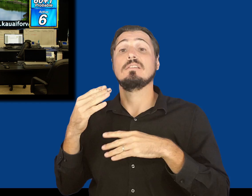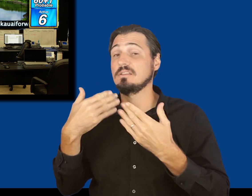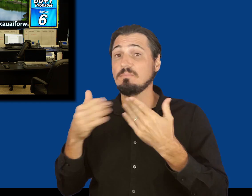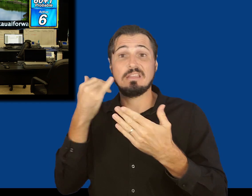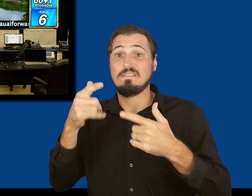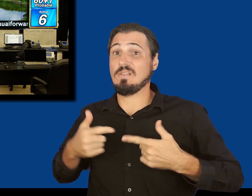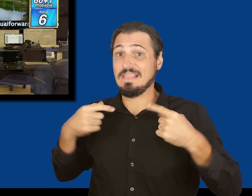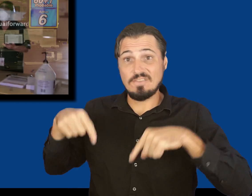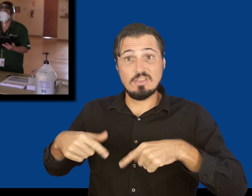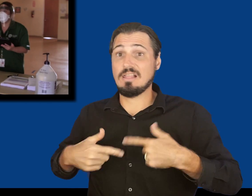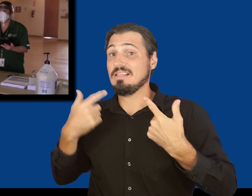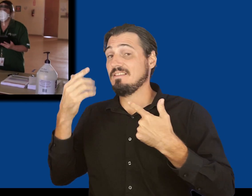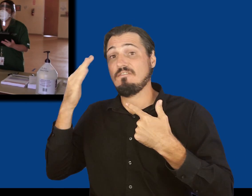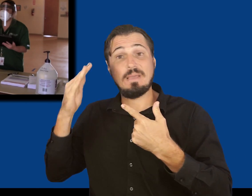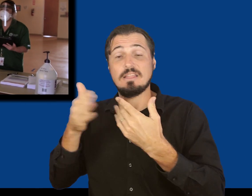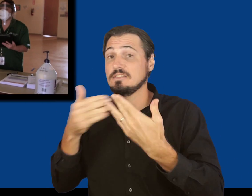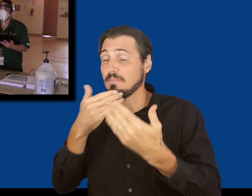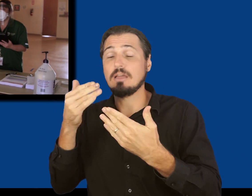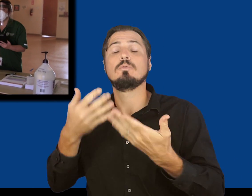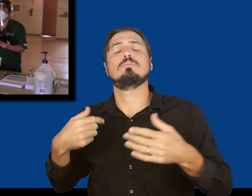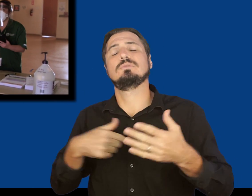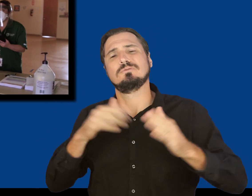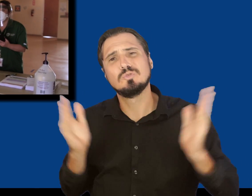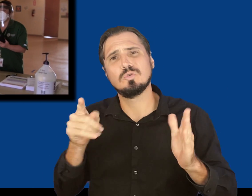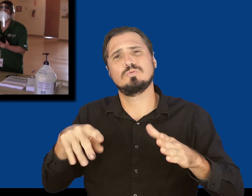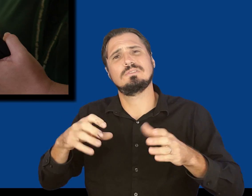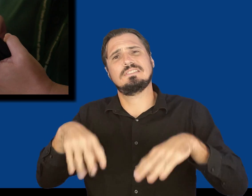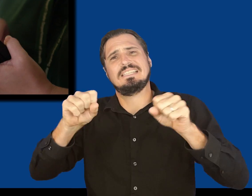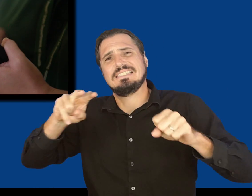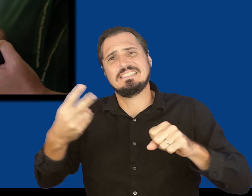or a visitor we urge to take a second covid-19 test no